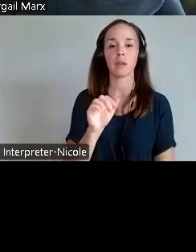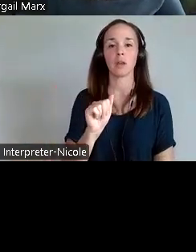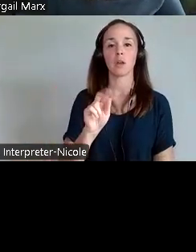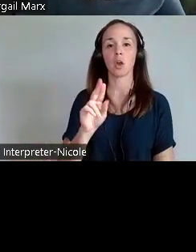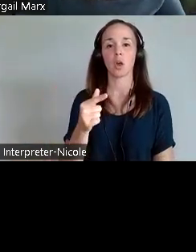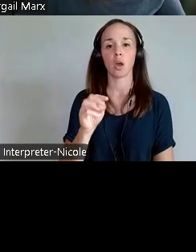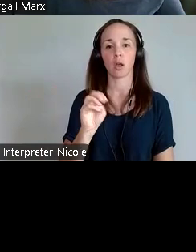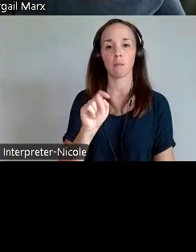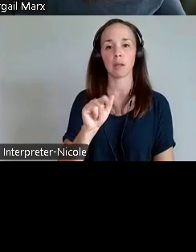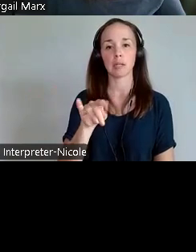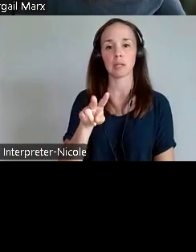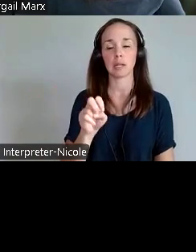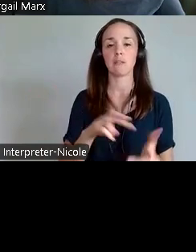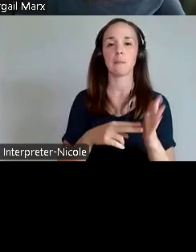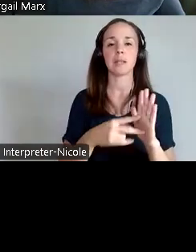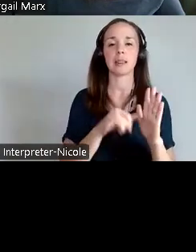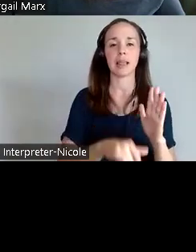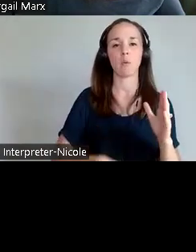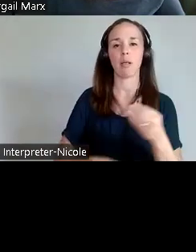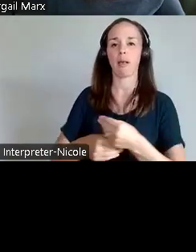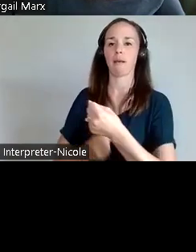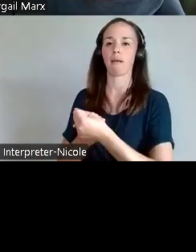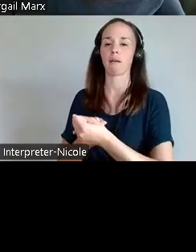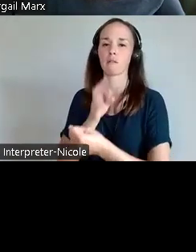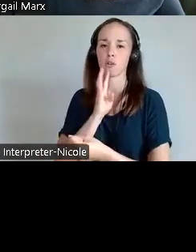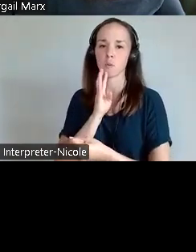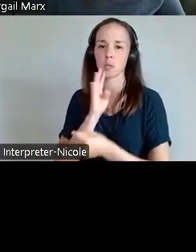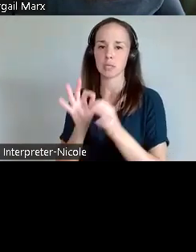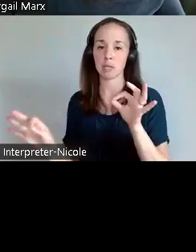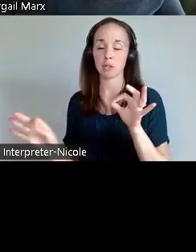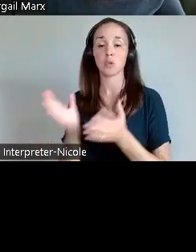ways that will add to verbal speech, so we have some people that do use verbal speech.